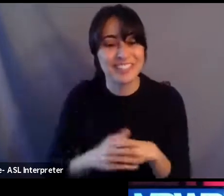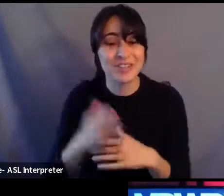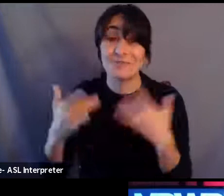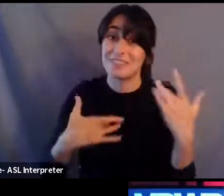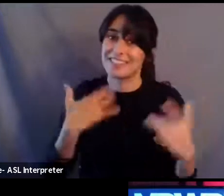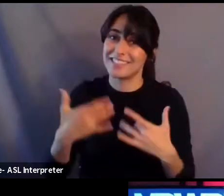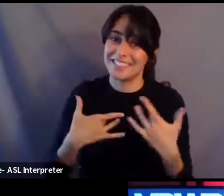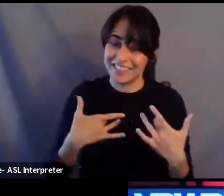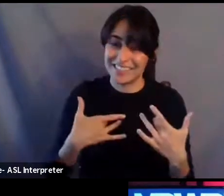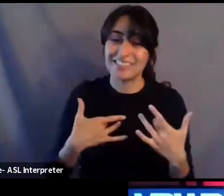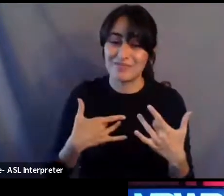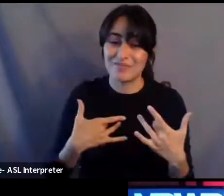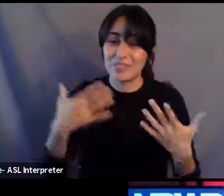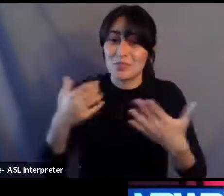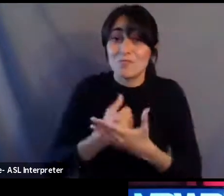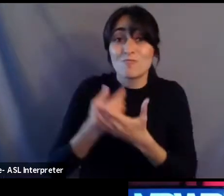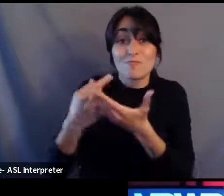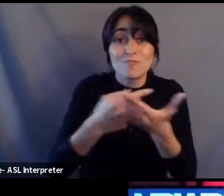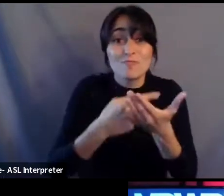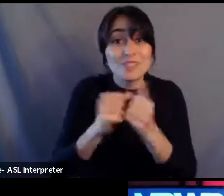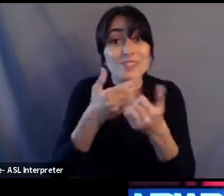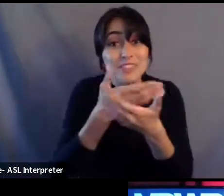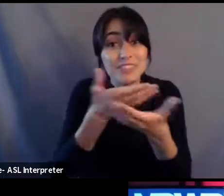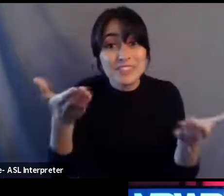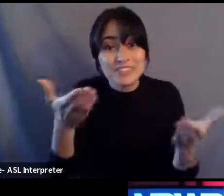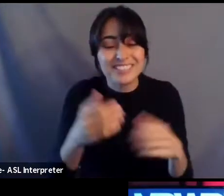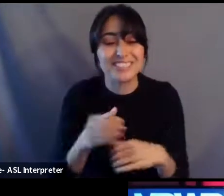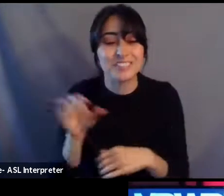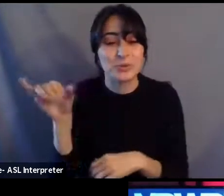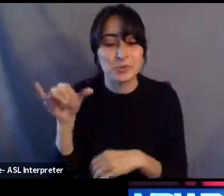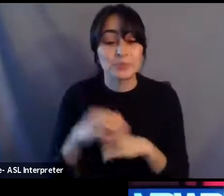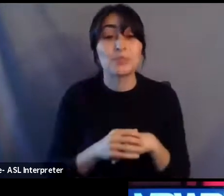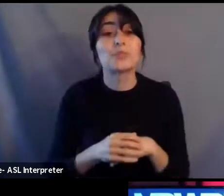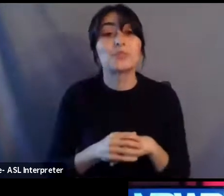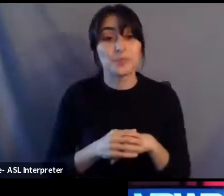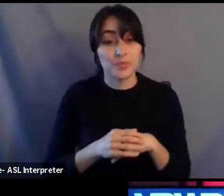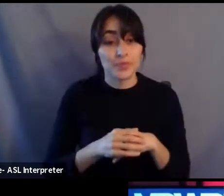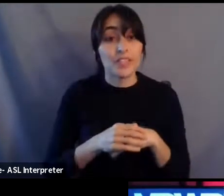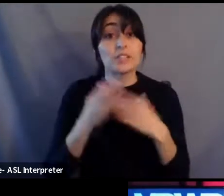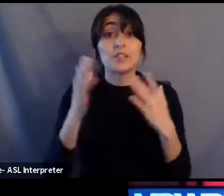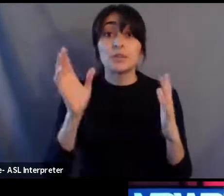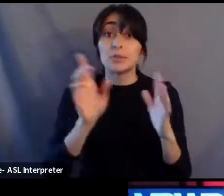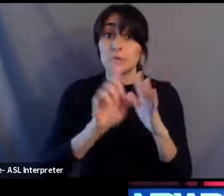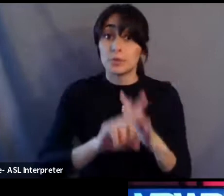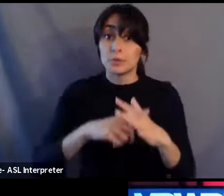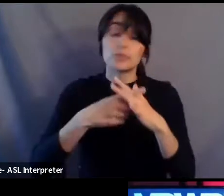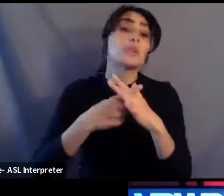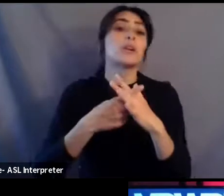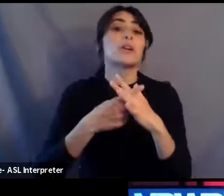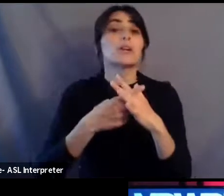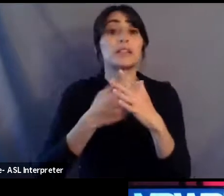have that conversation with you all. Two Eagles, we have been starting lately